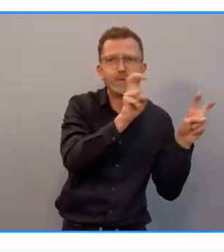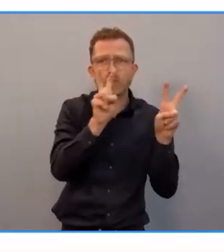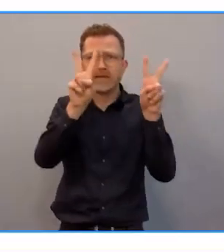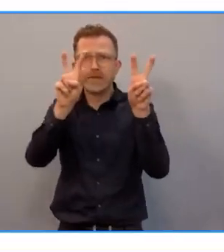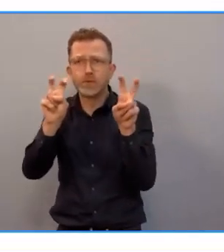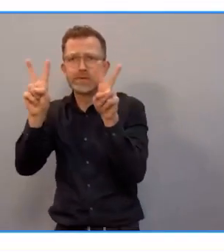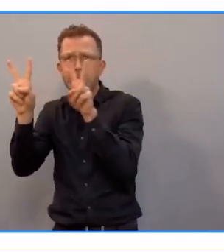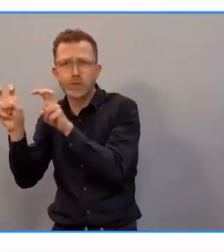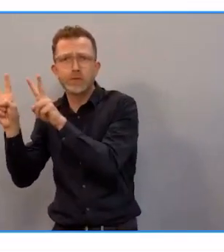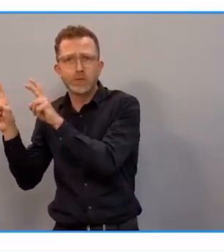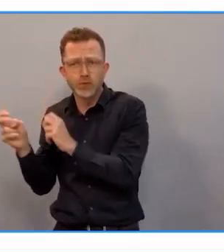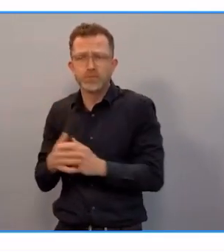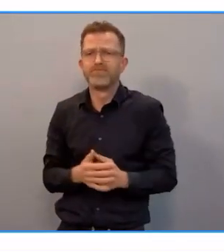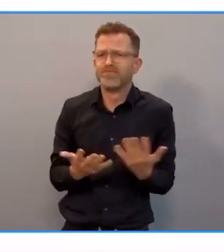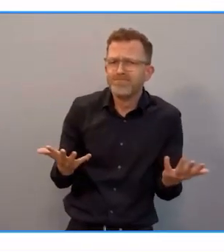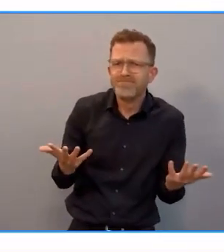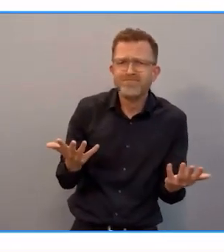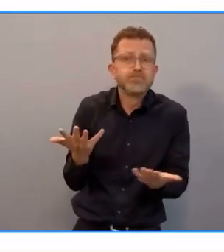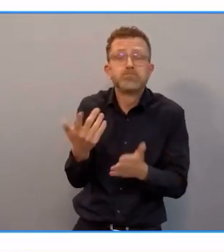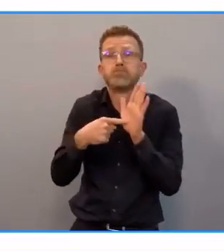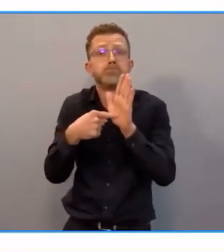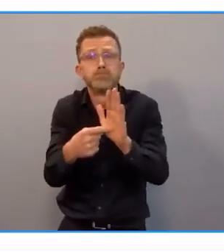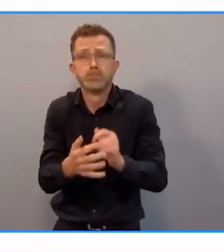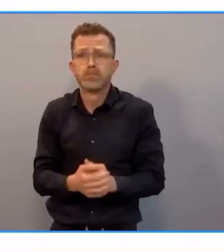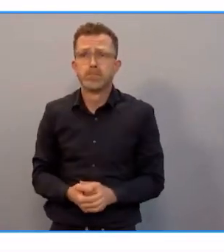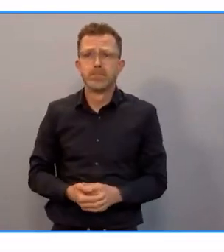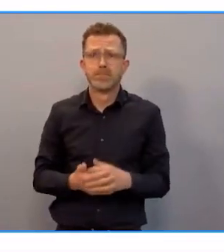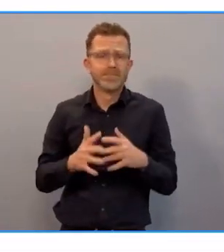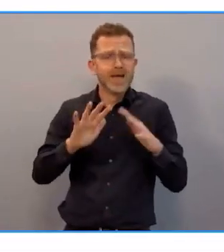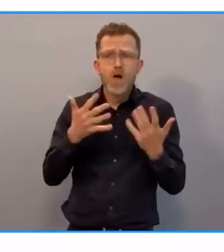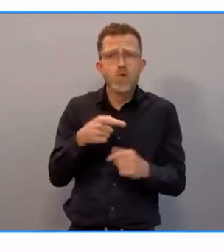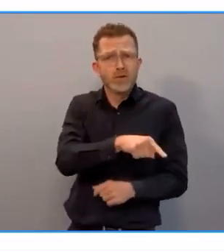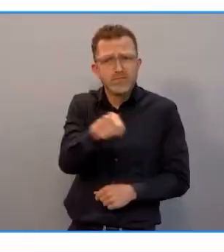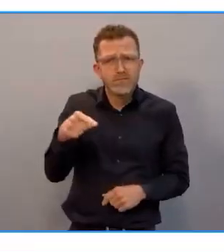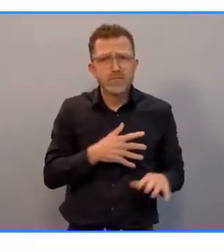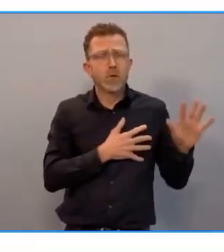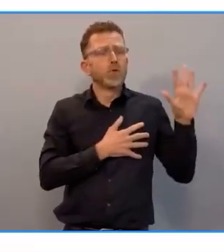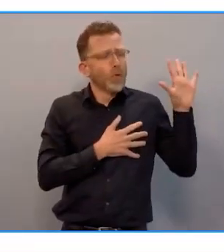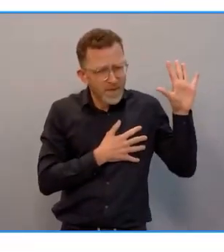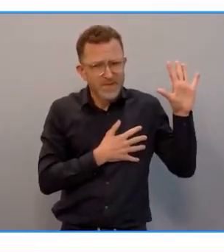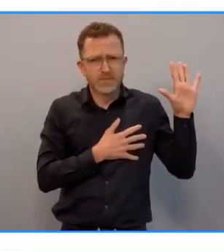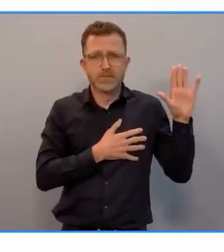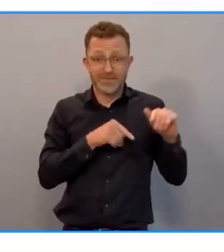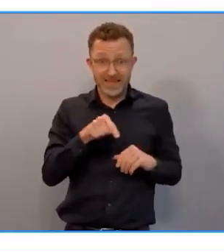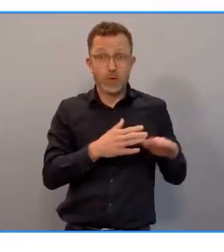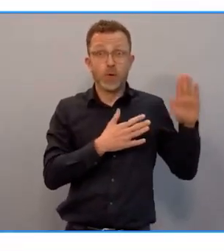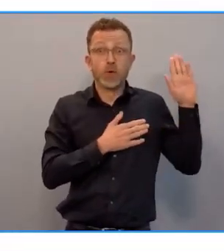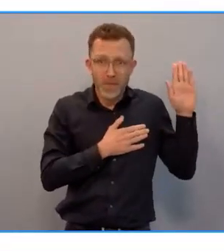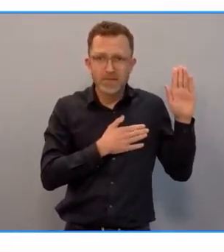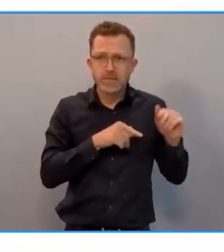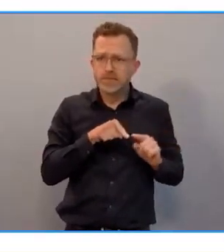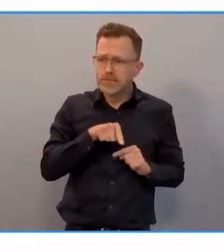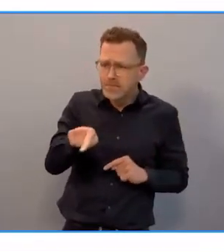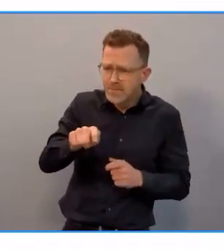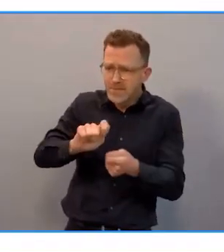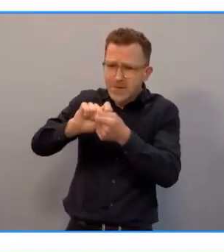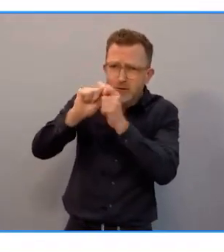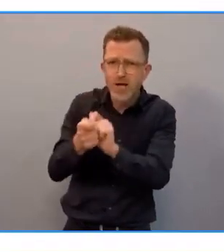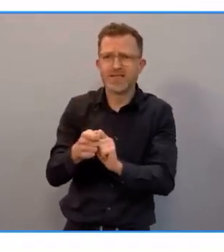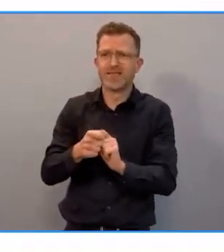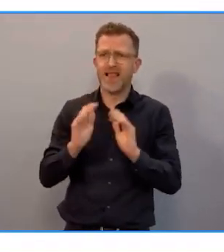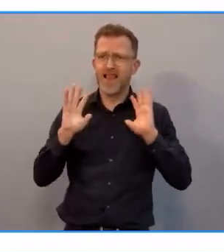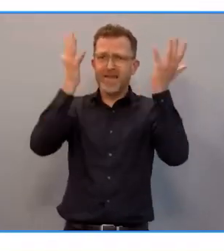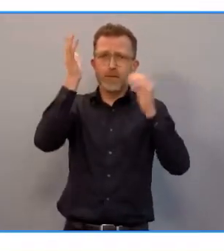girl with disability willing to pursue education up to university level?